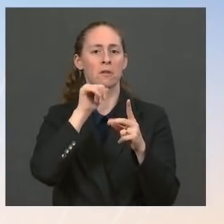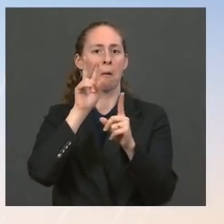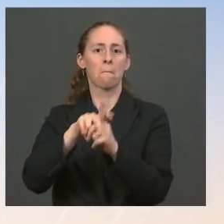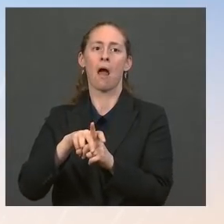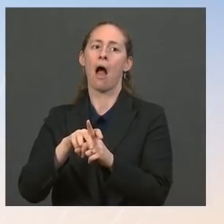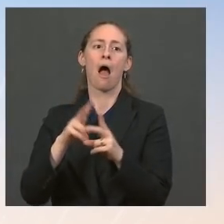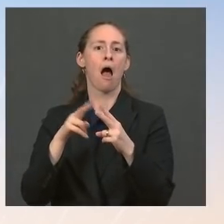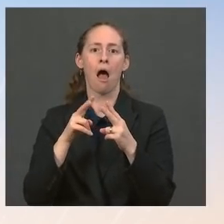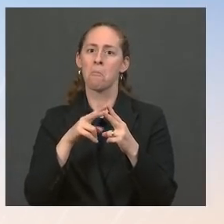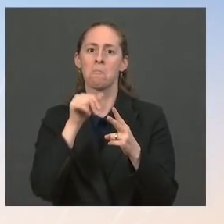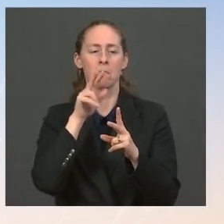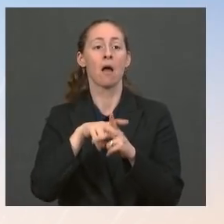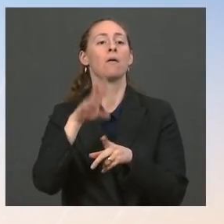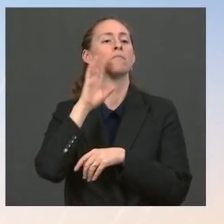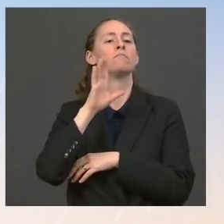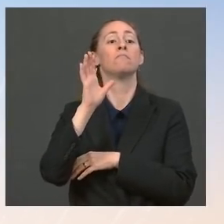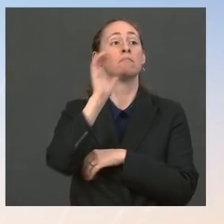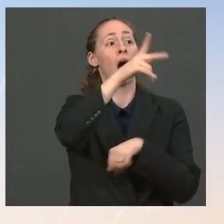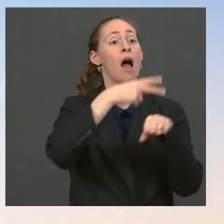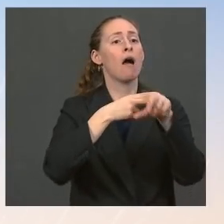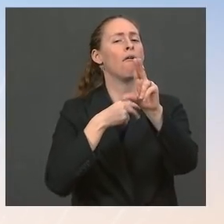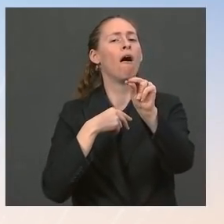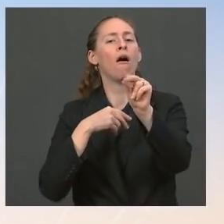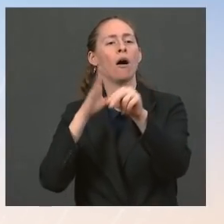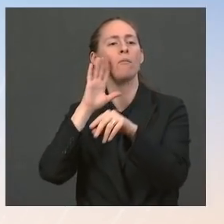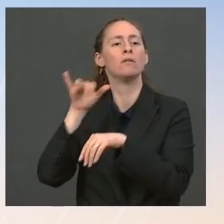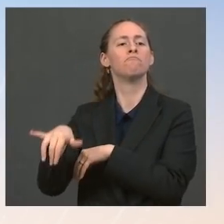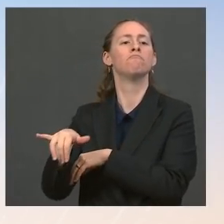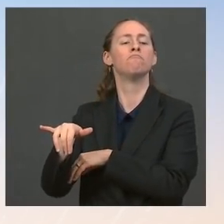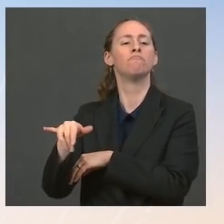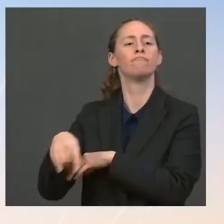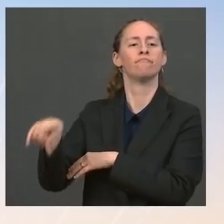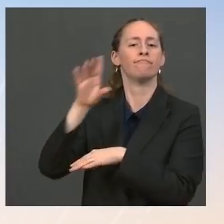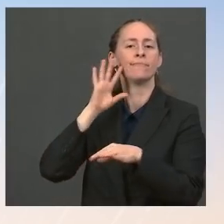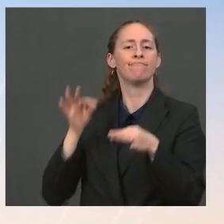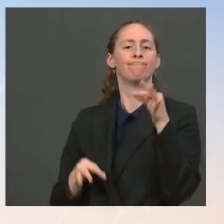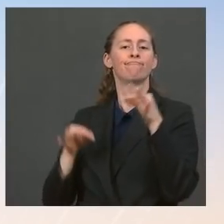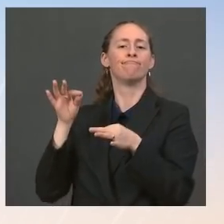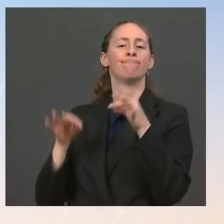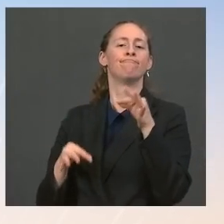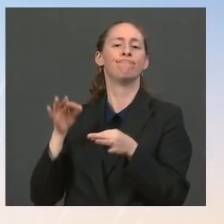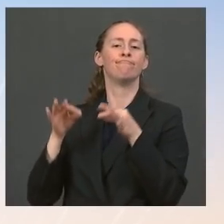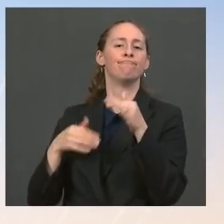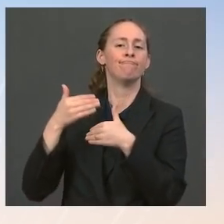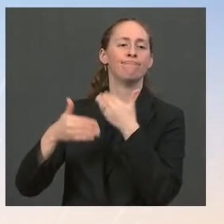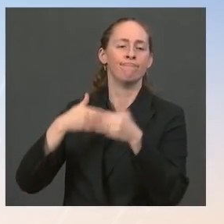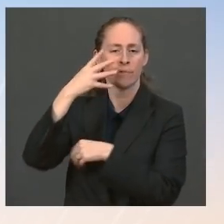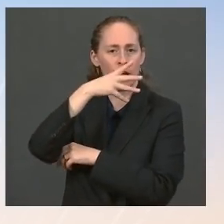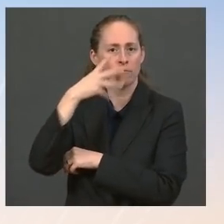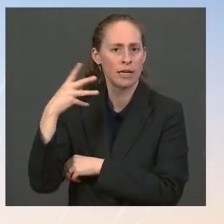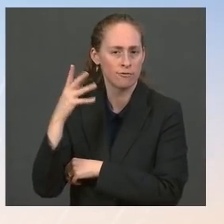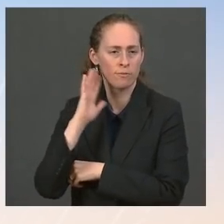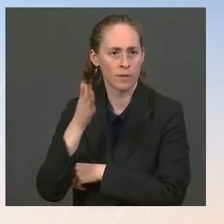but placed in immigration enforcement proceedings. I should say "released" is a very general term,